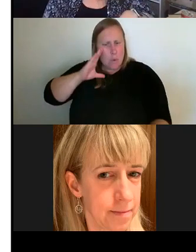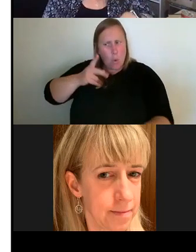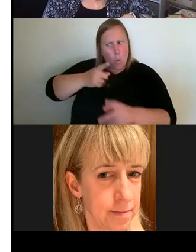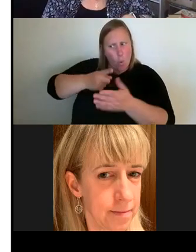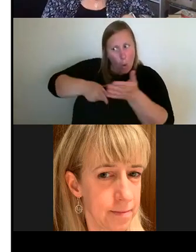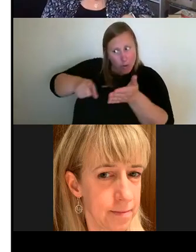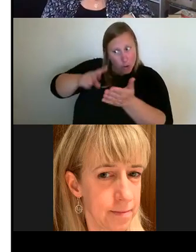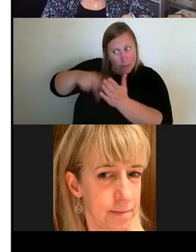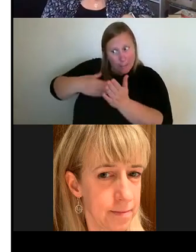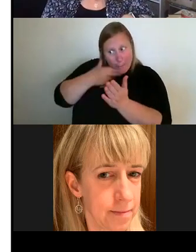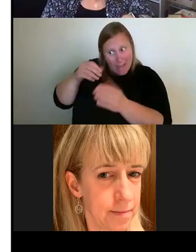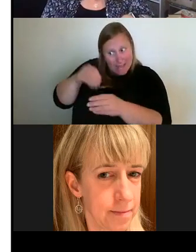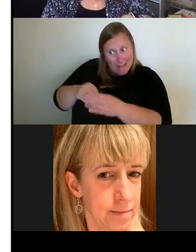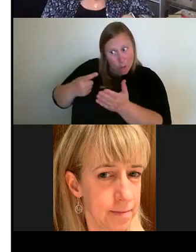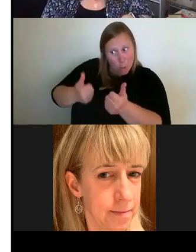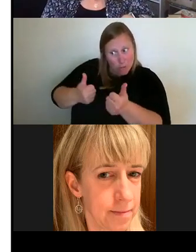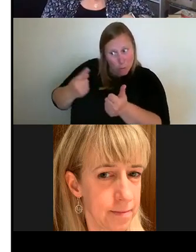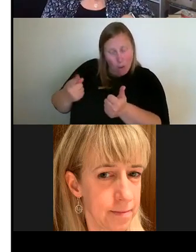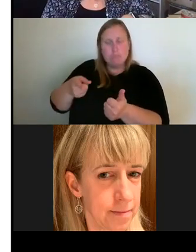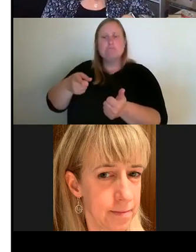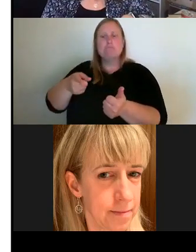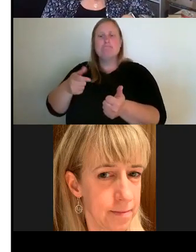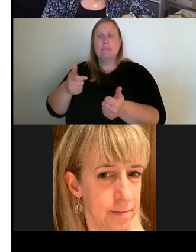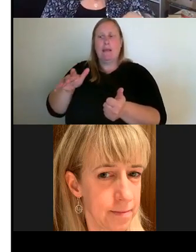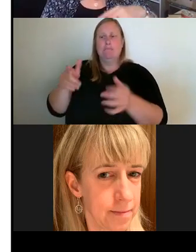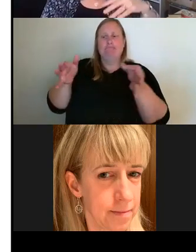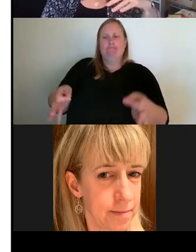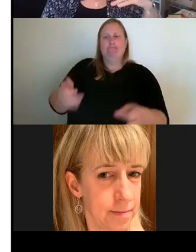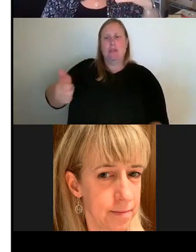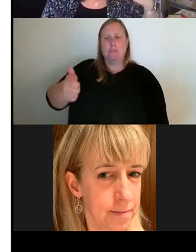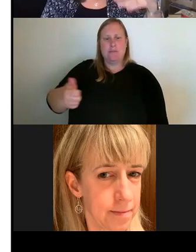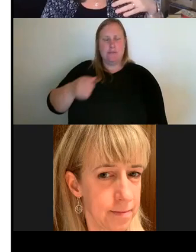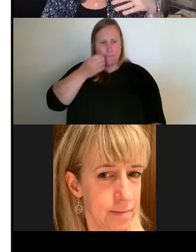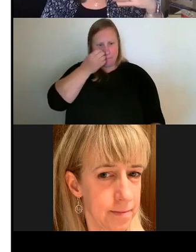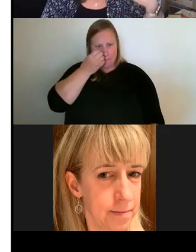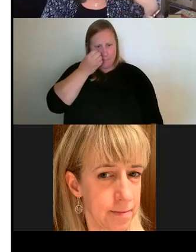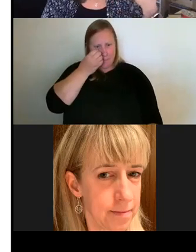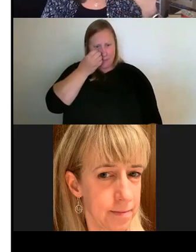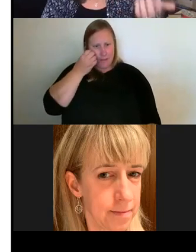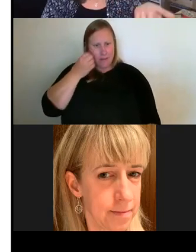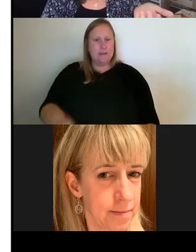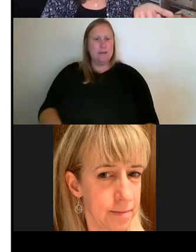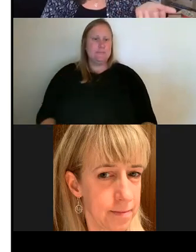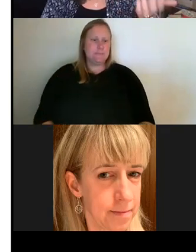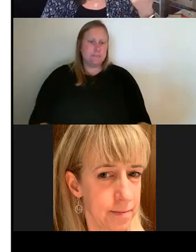select it themselves. There are ways to be able to choose font.